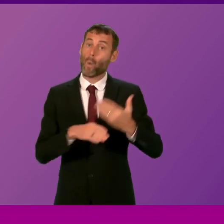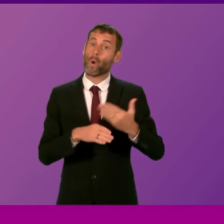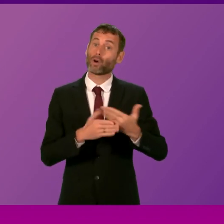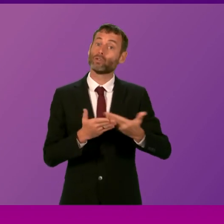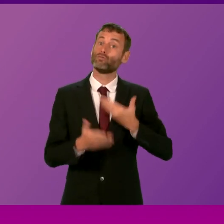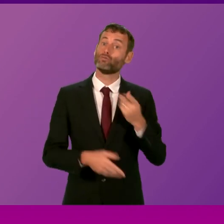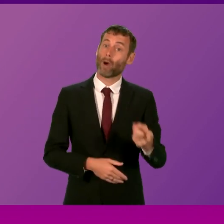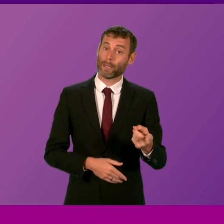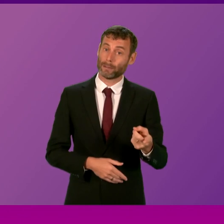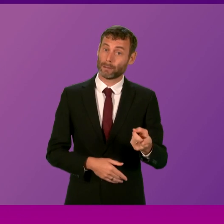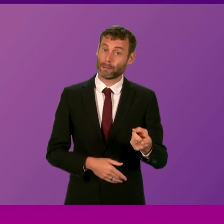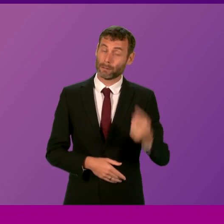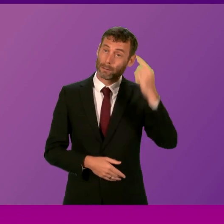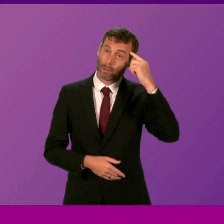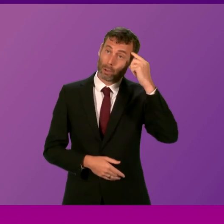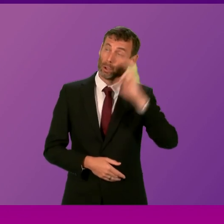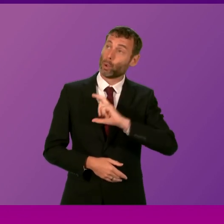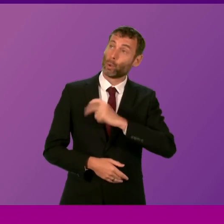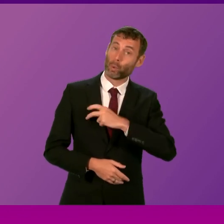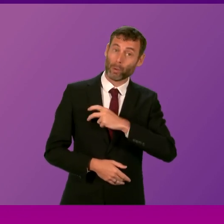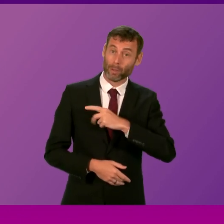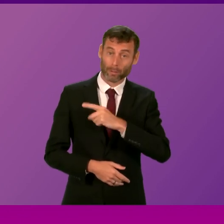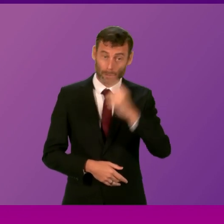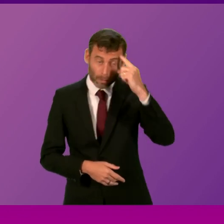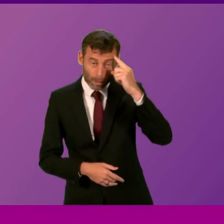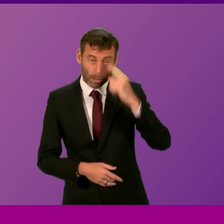it will look trade unions or workers in the eye and say,